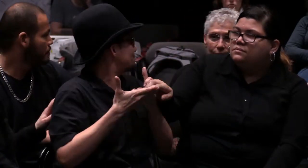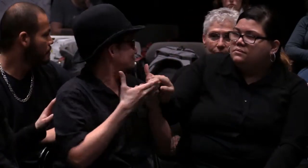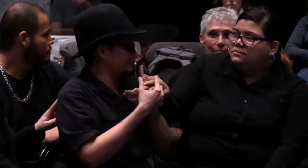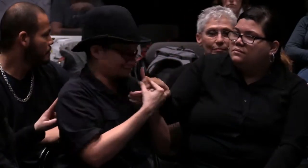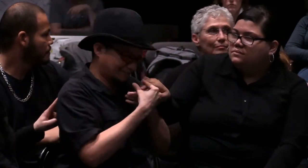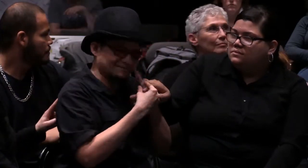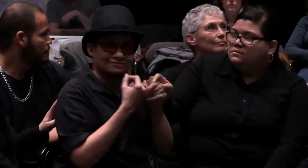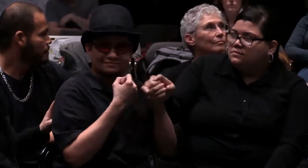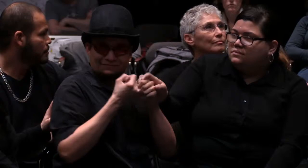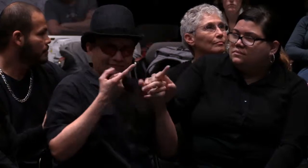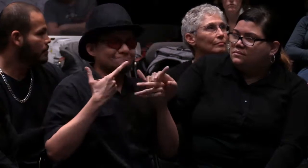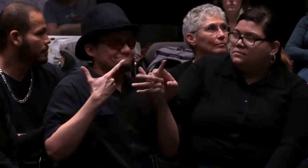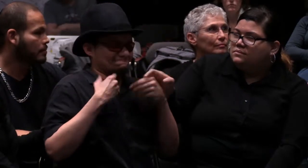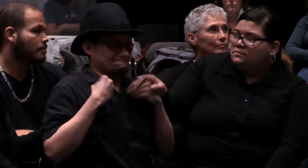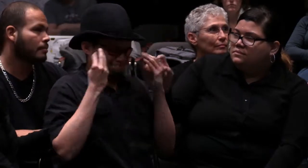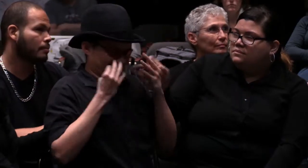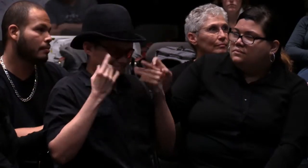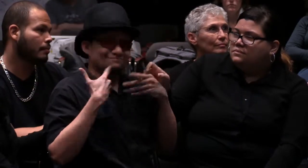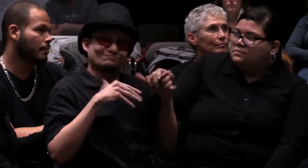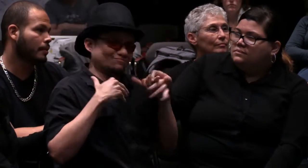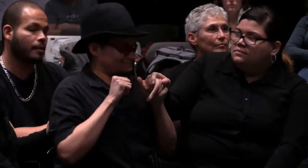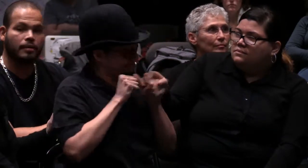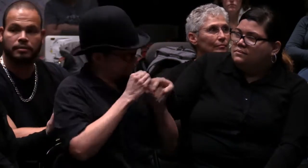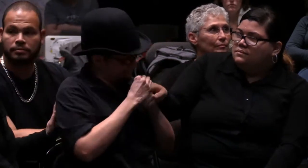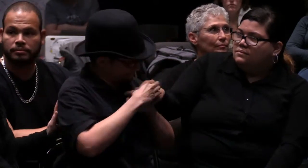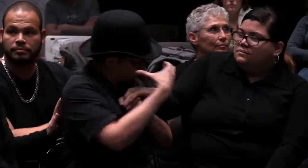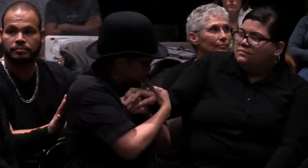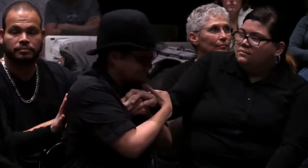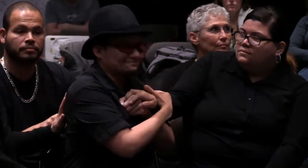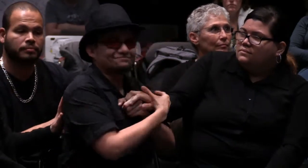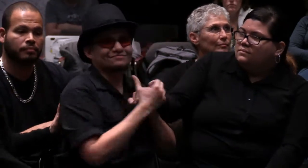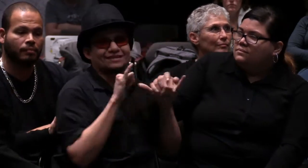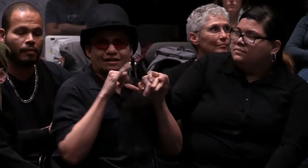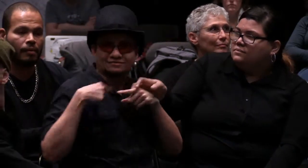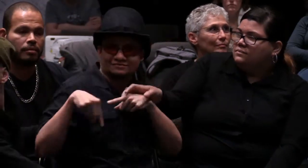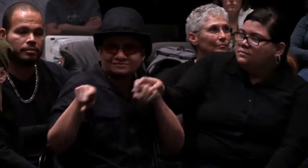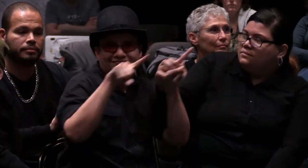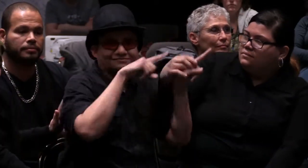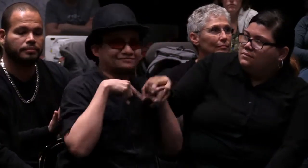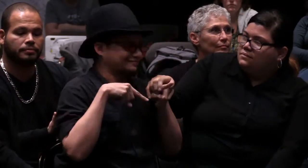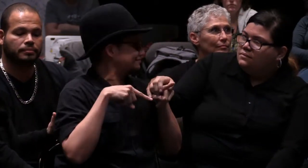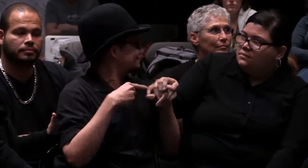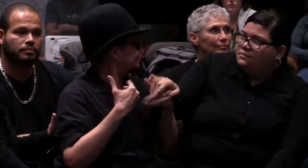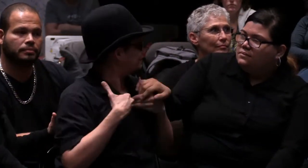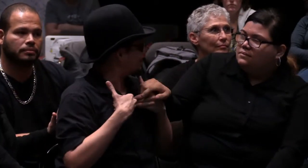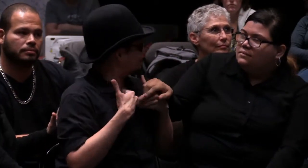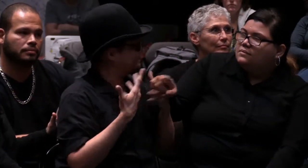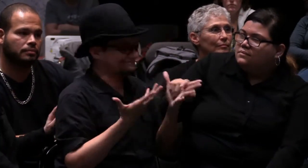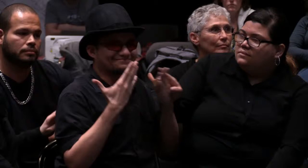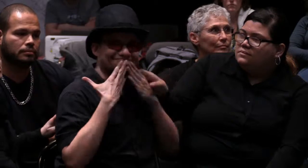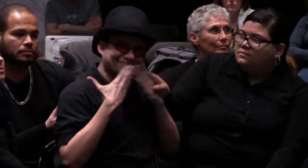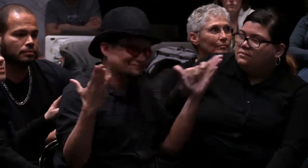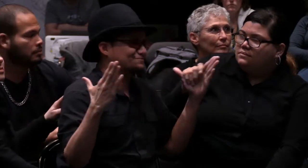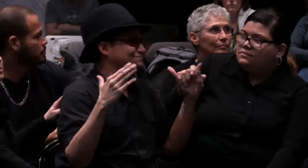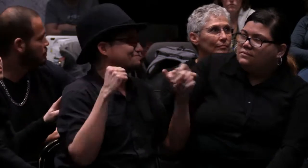and so we're gonna take this information back, we've got a lot to think about, and we're gonna continue to do this work.